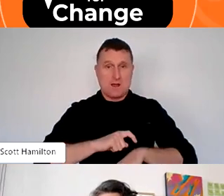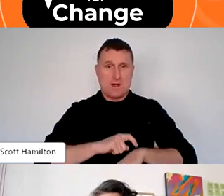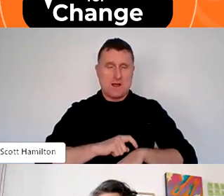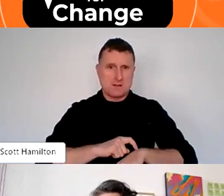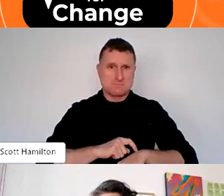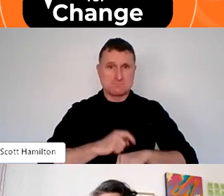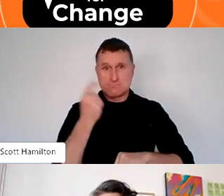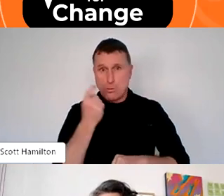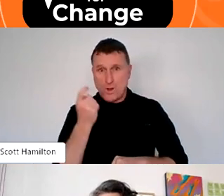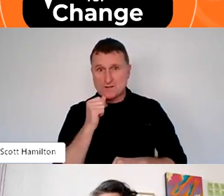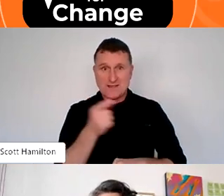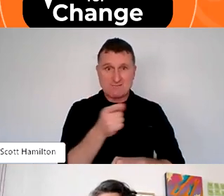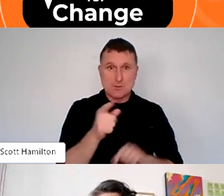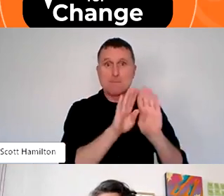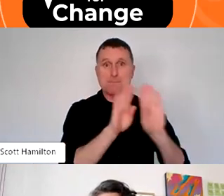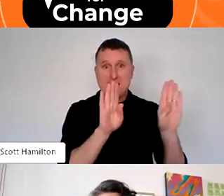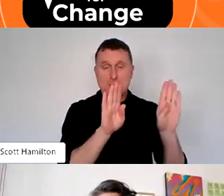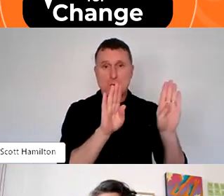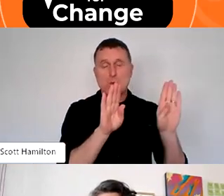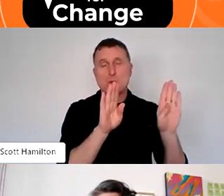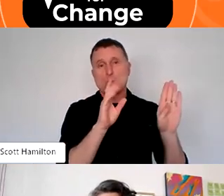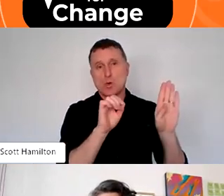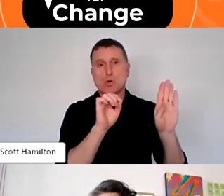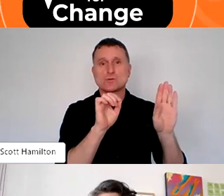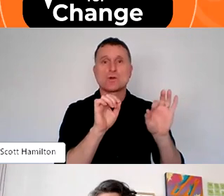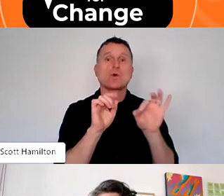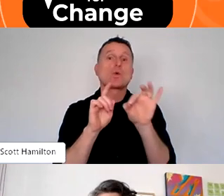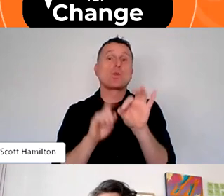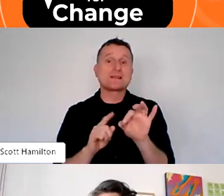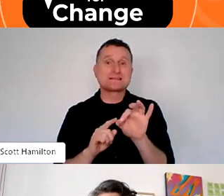had time, if we collated all those questions and sent it to you whether